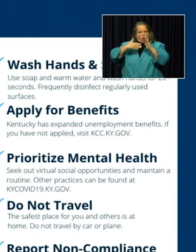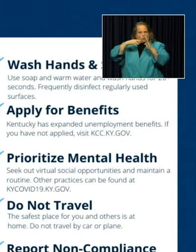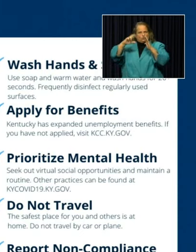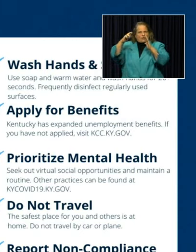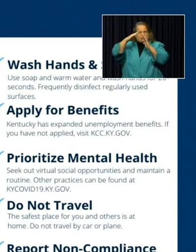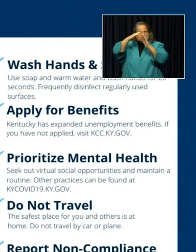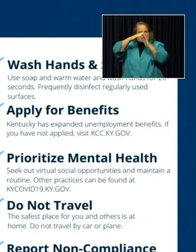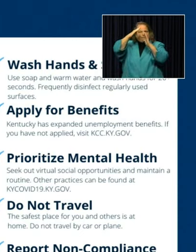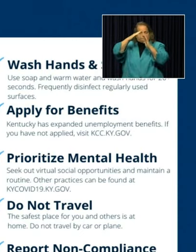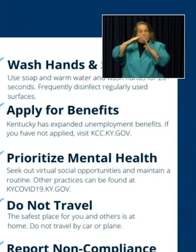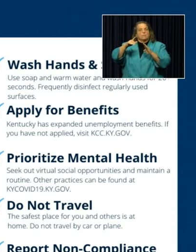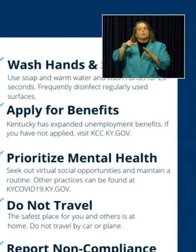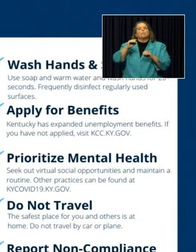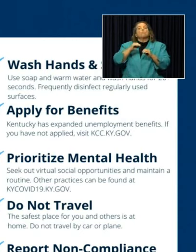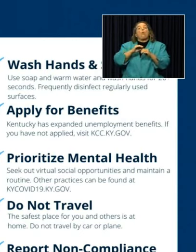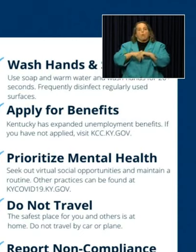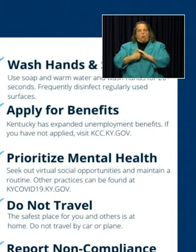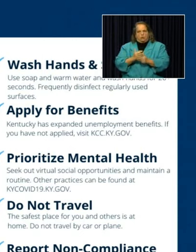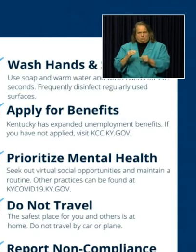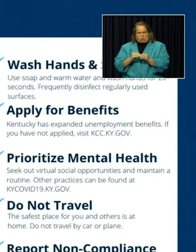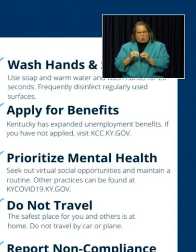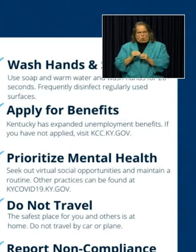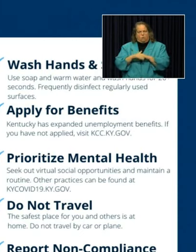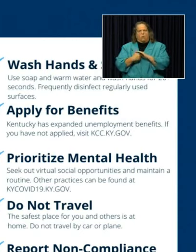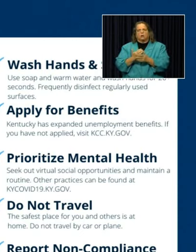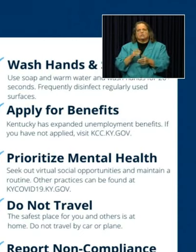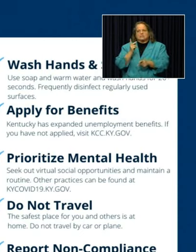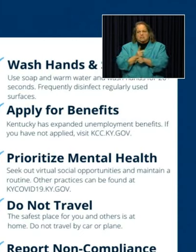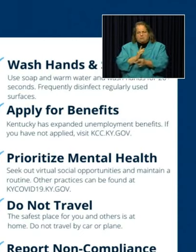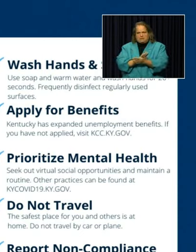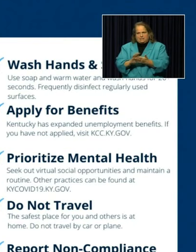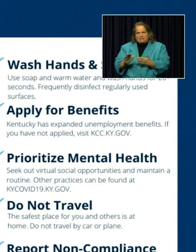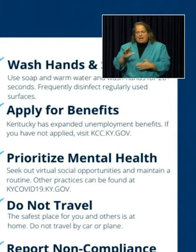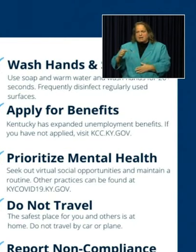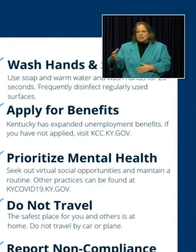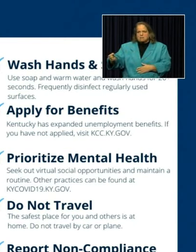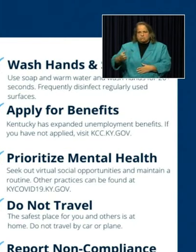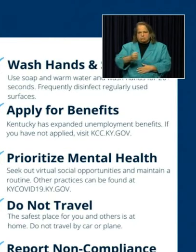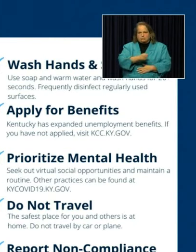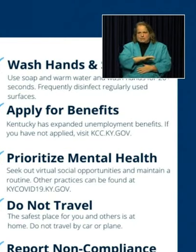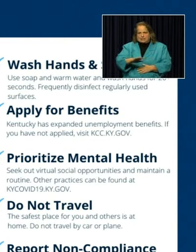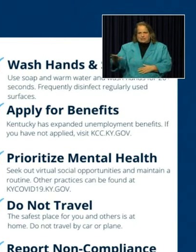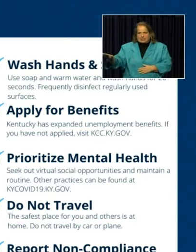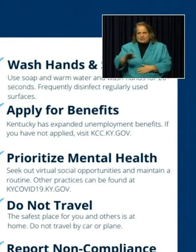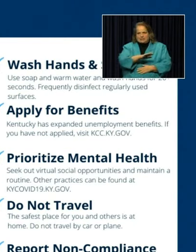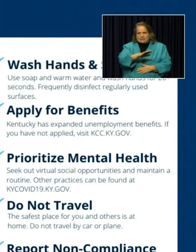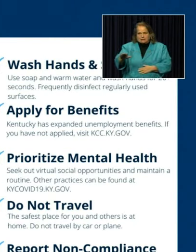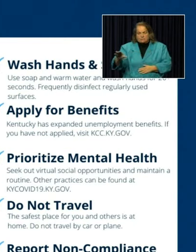REBUILD, AND YOU KNOW WHAT? WE'RE GOING TO DO THAT TOGETHER TOO